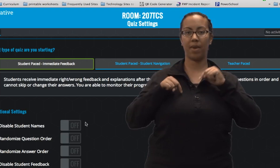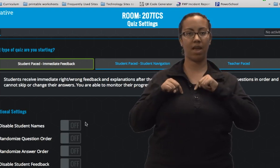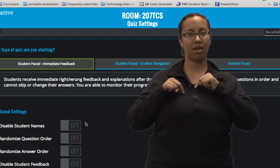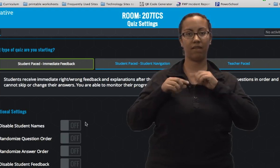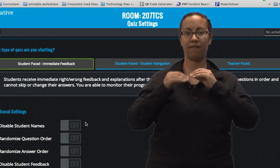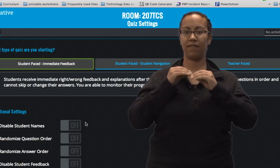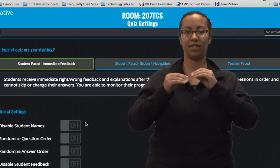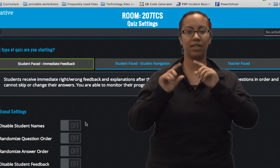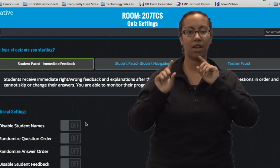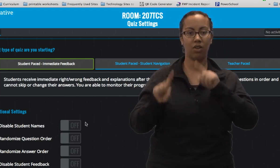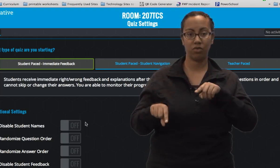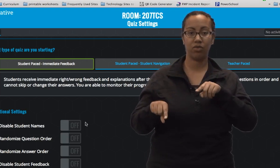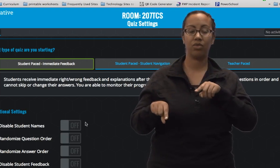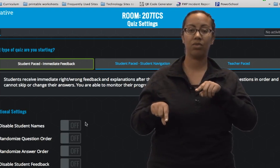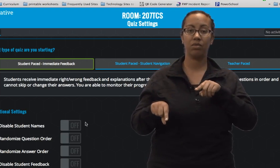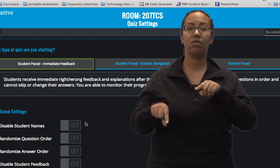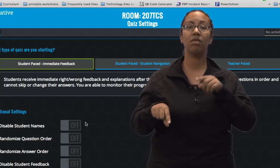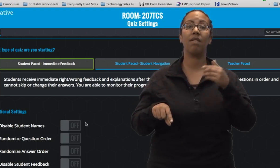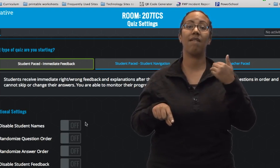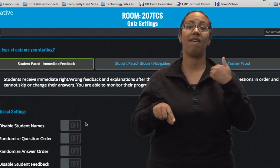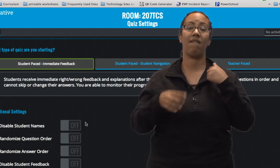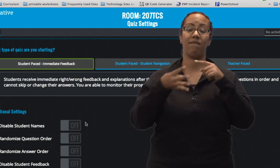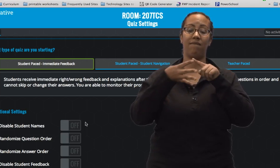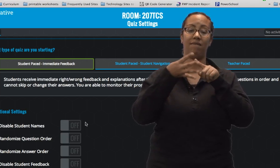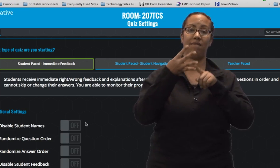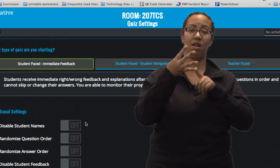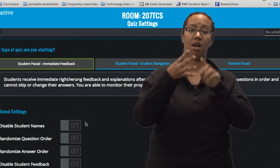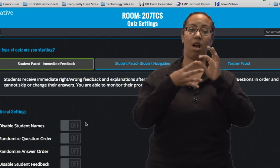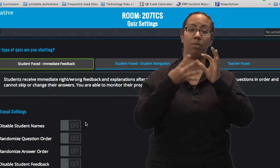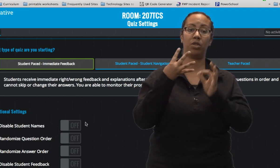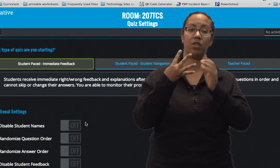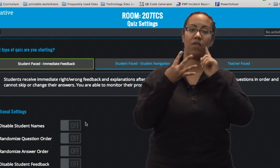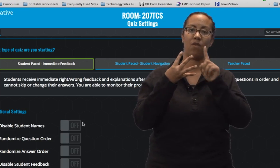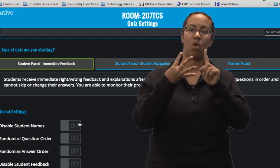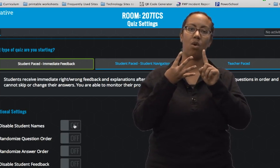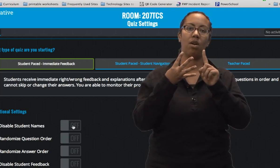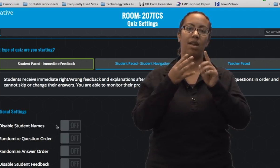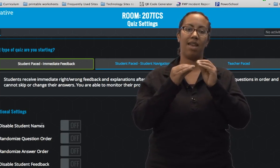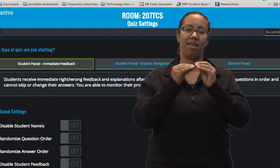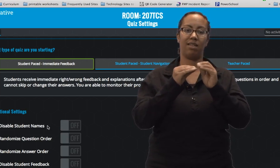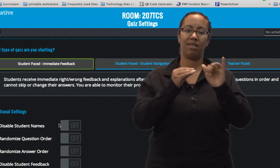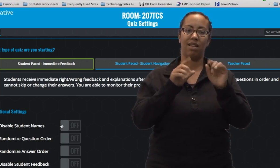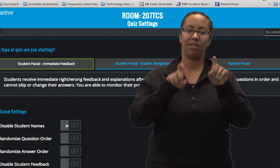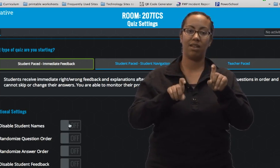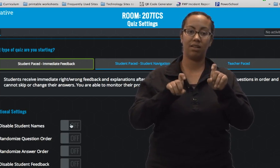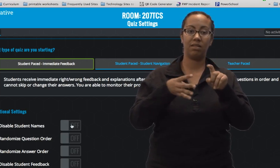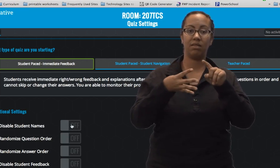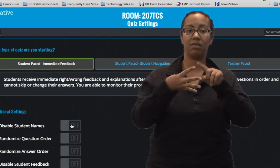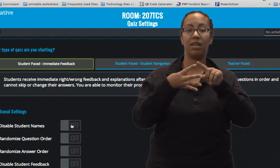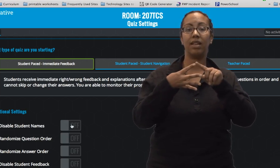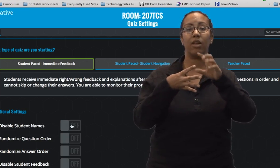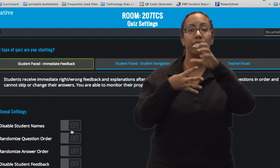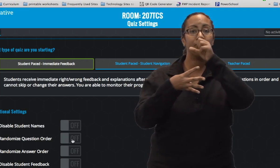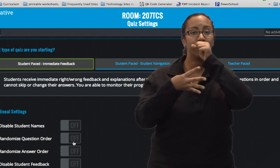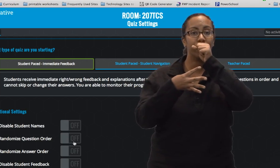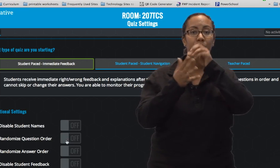Students cannot go back and change their answers. There are four options for editing the test.